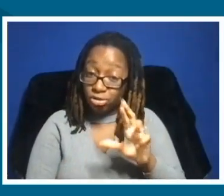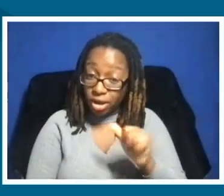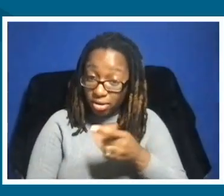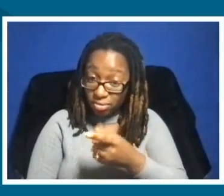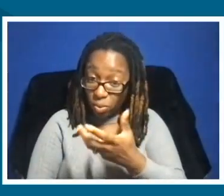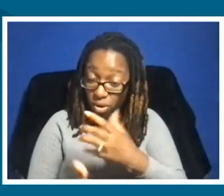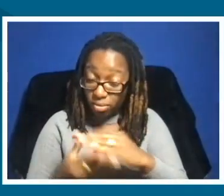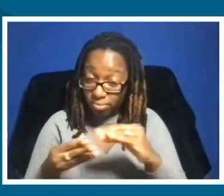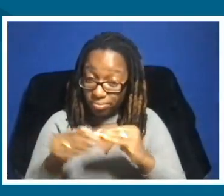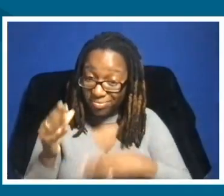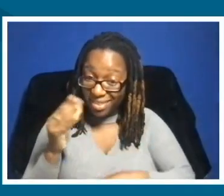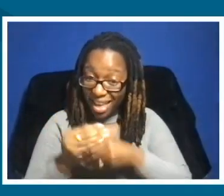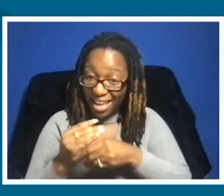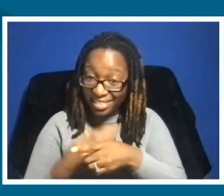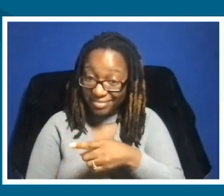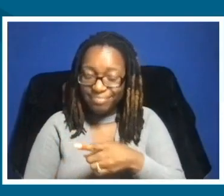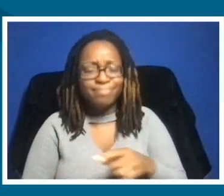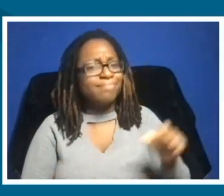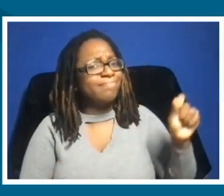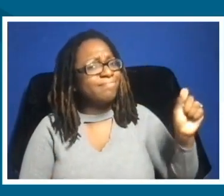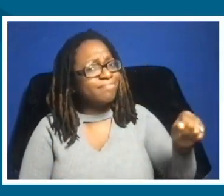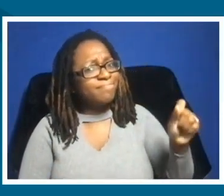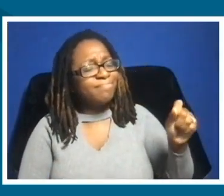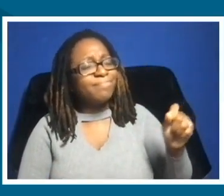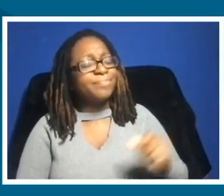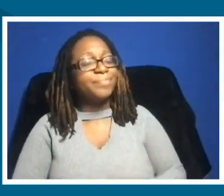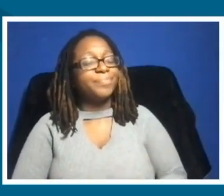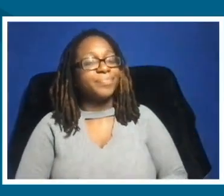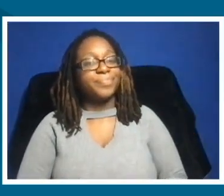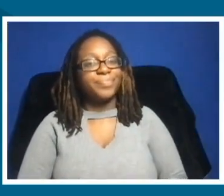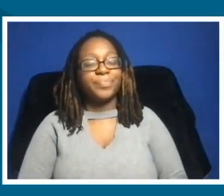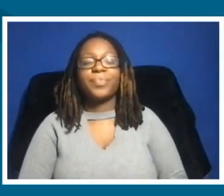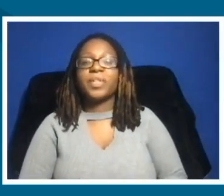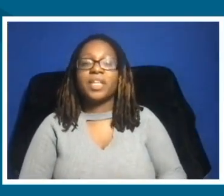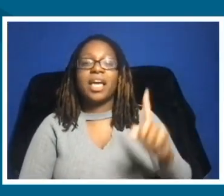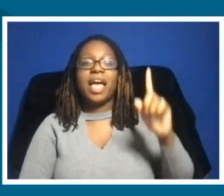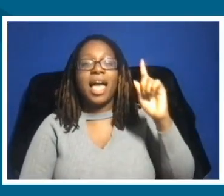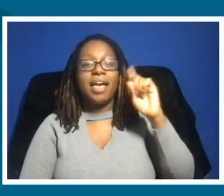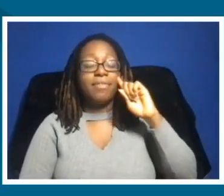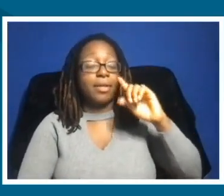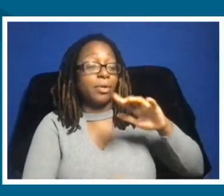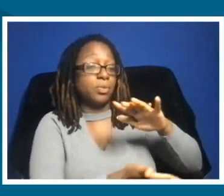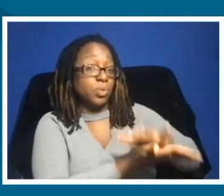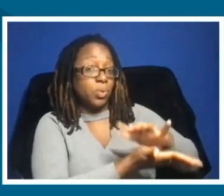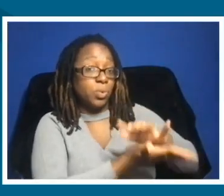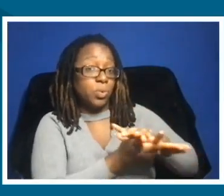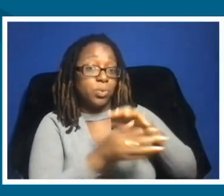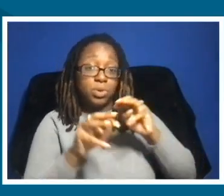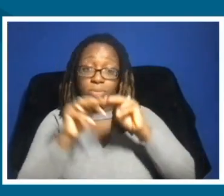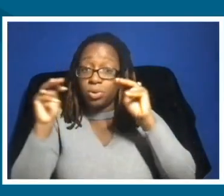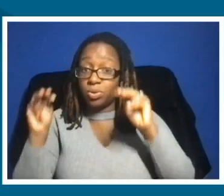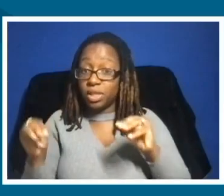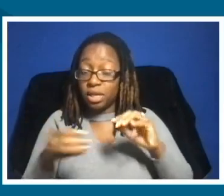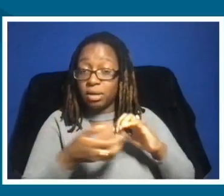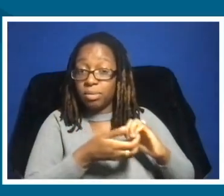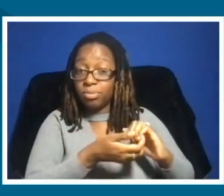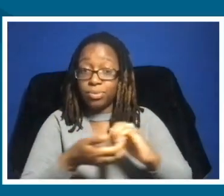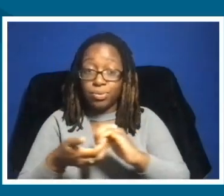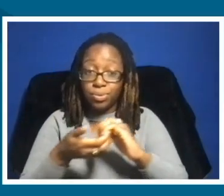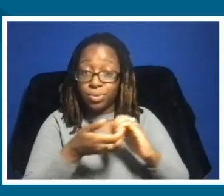yeah i just want to say that i think the collaboration between schools and museums is kind of like a reese's cup